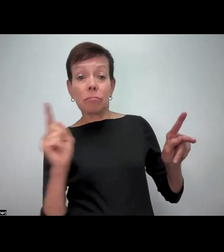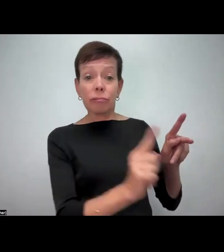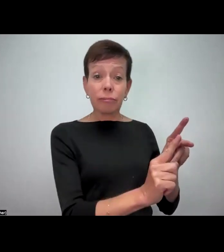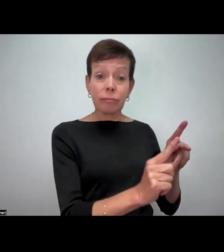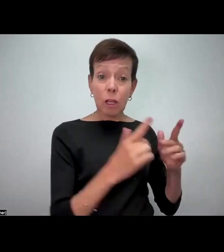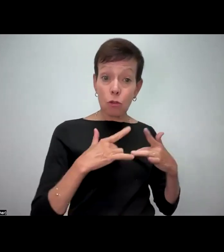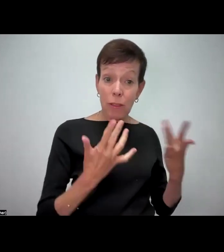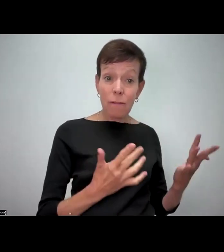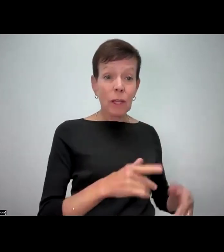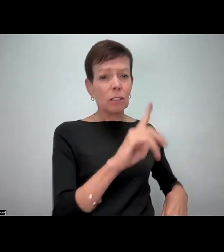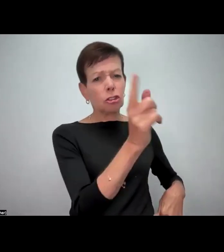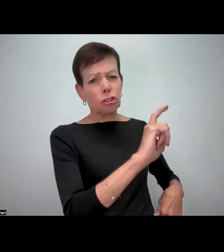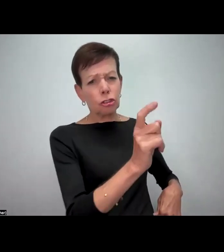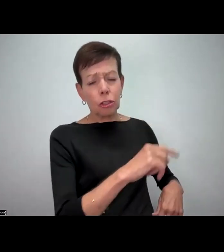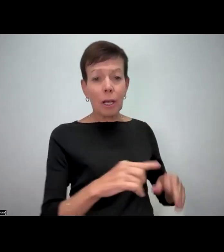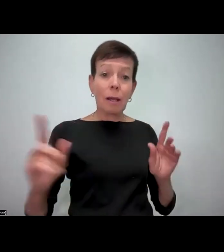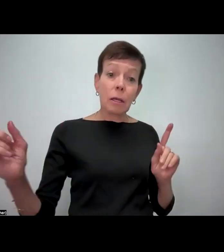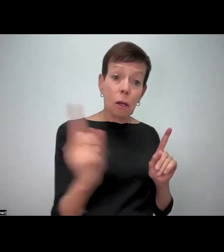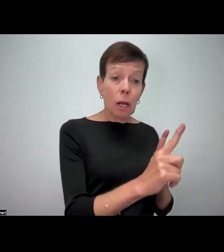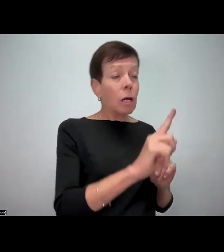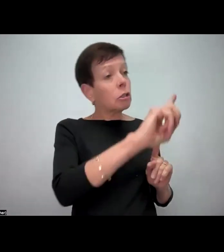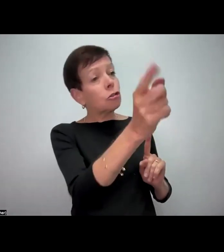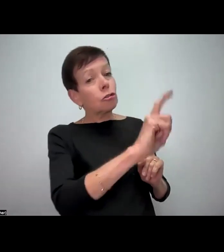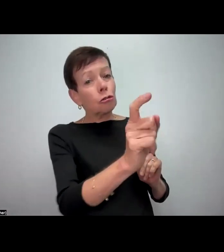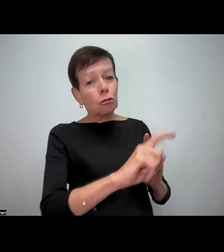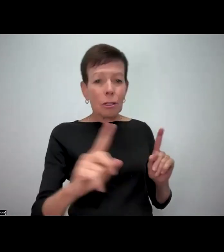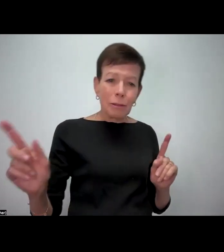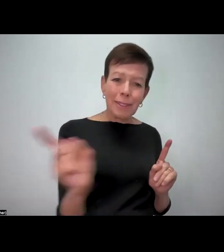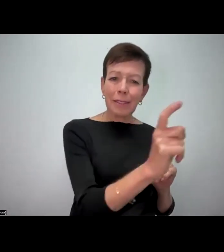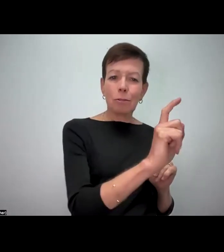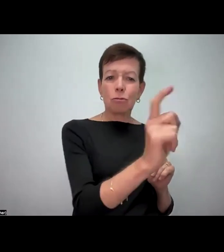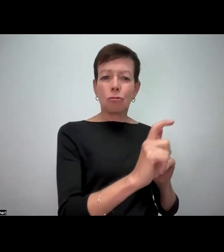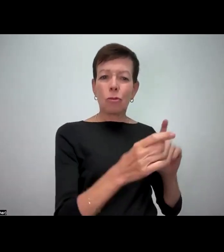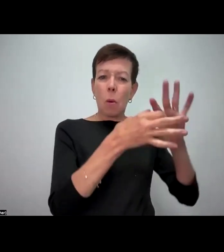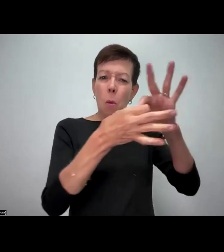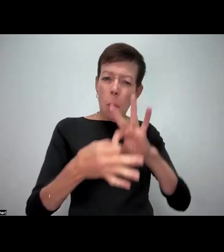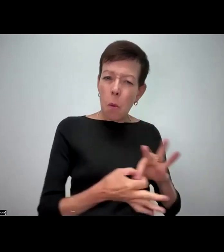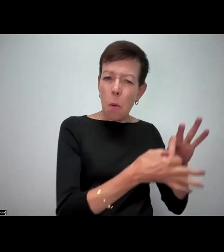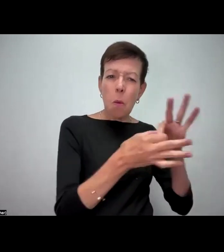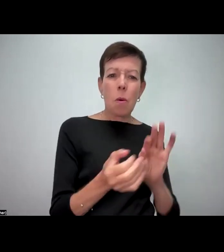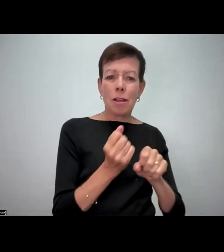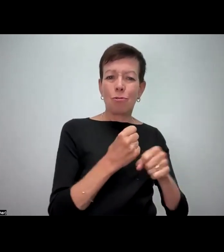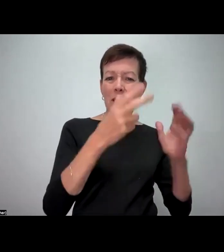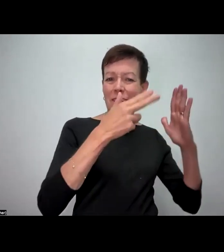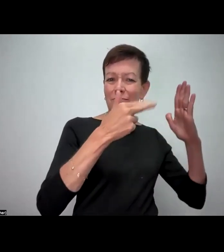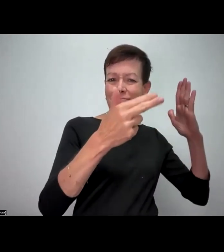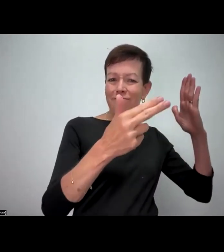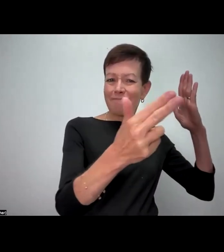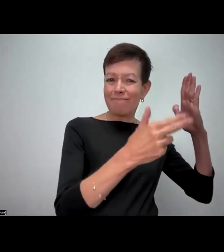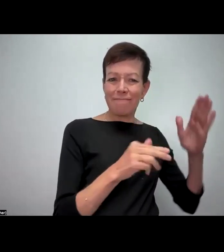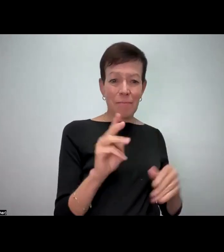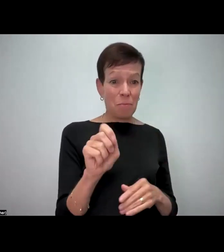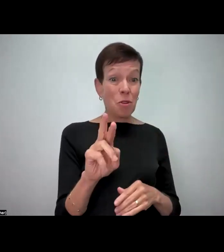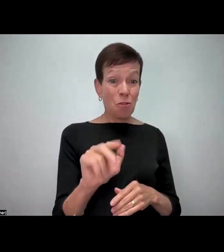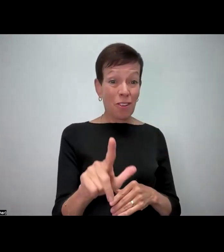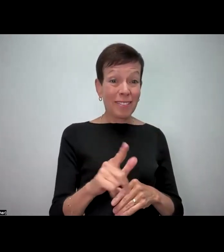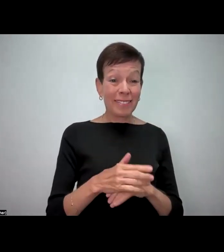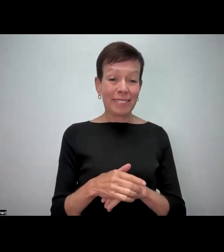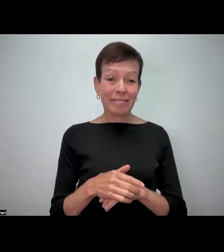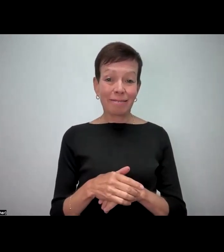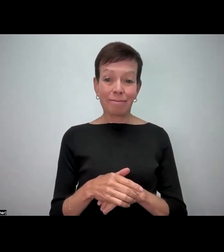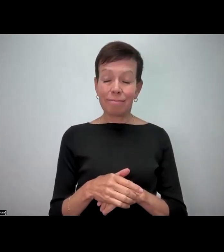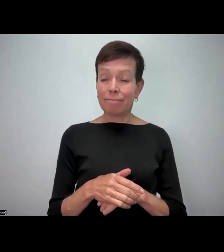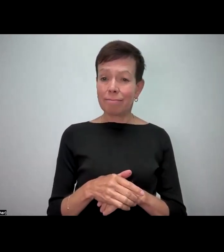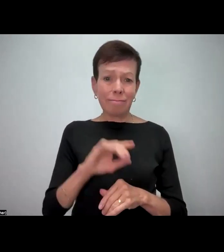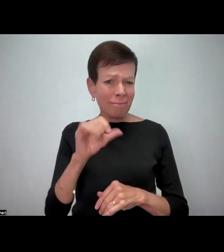a mural all together. Awesome. Yeah. Are there any other questions people have? Anything we haven't